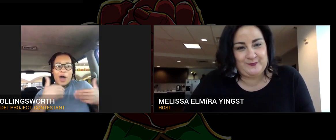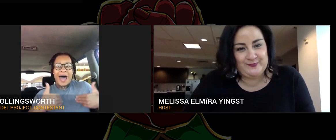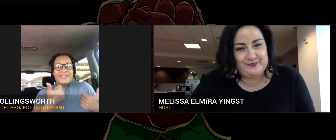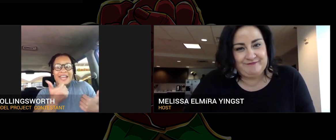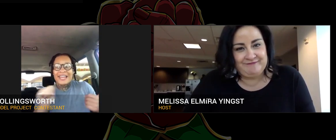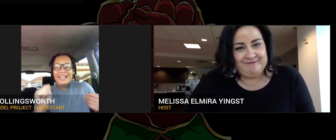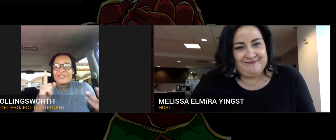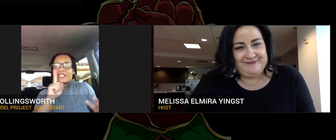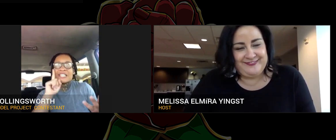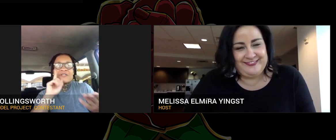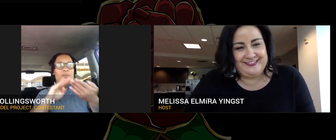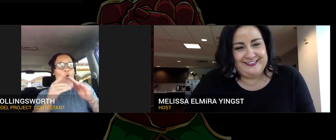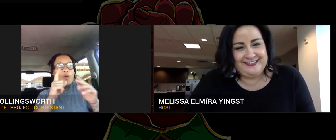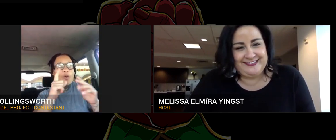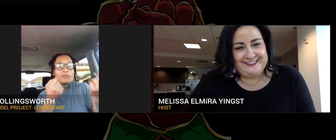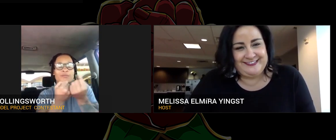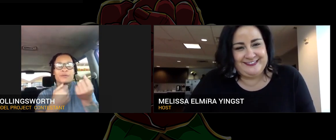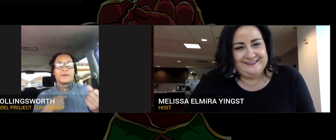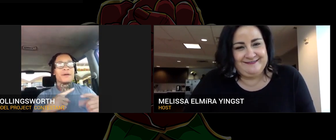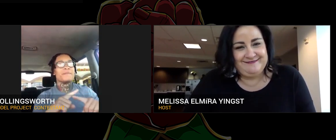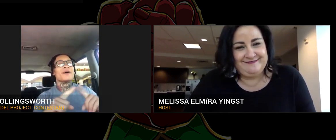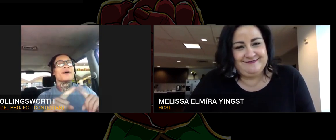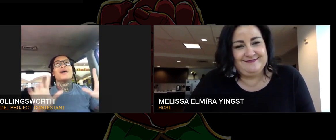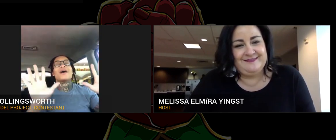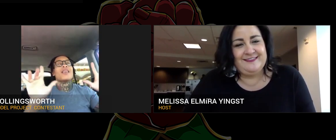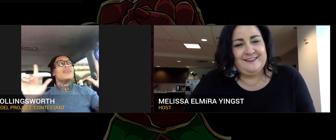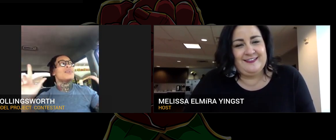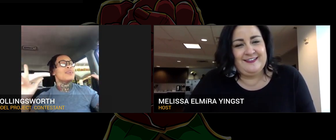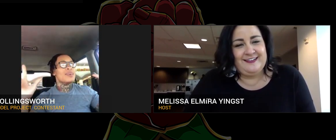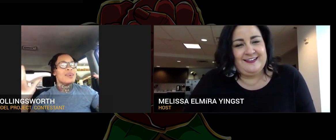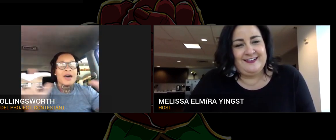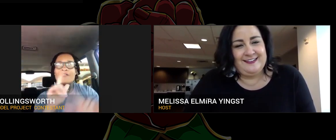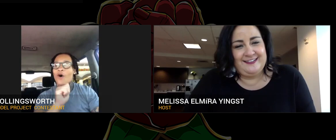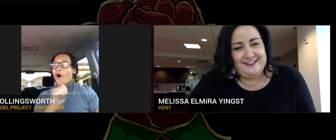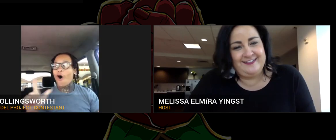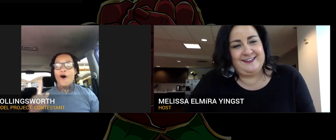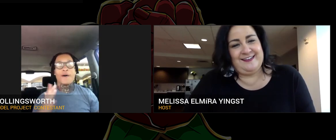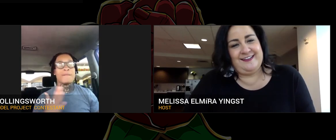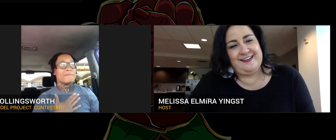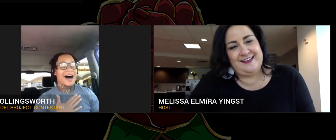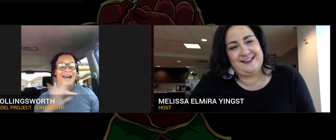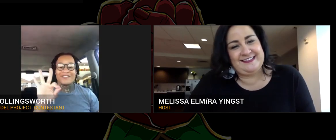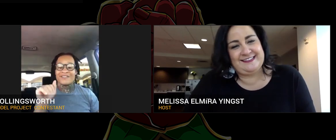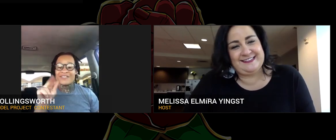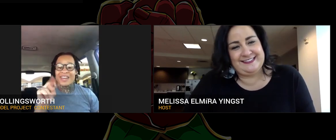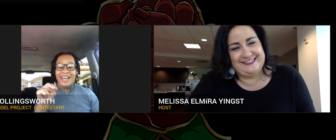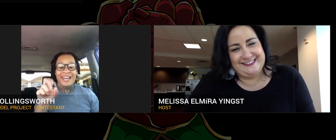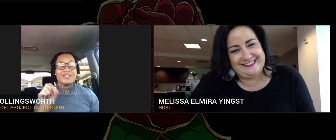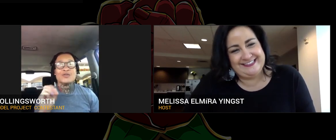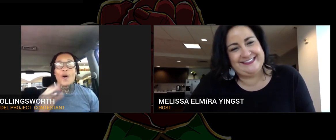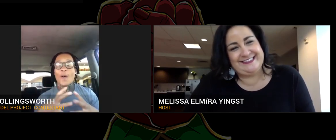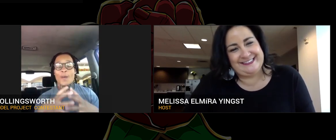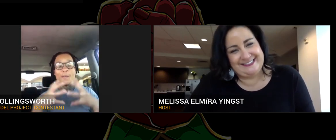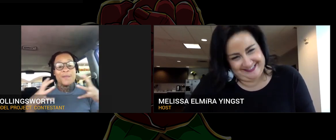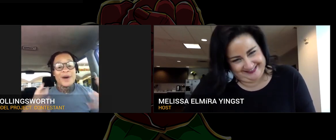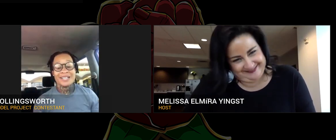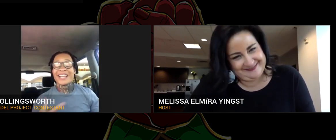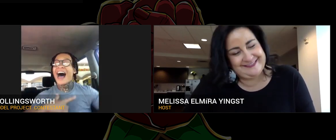I wouldn't have any Deaf community's support, but I love all of my fans so much.